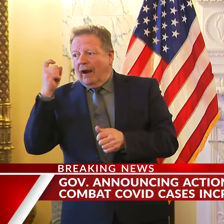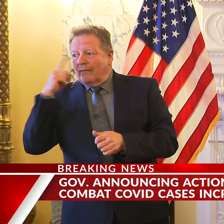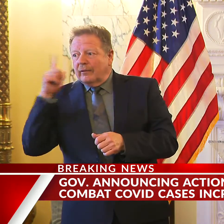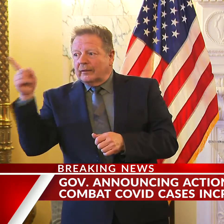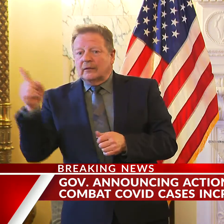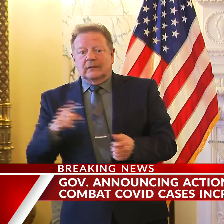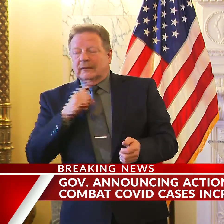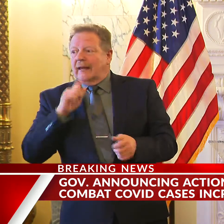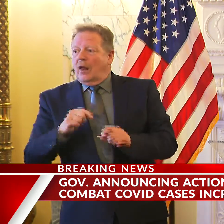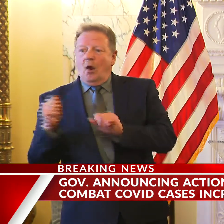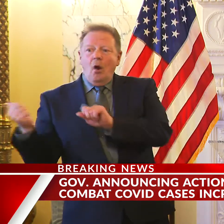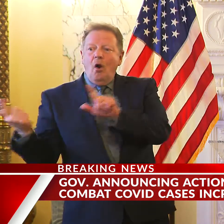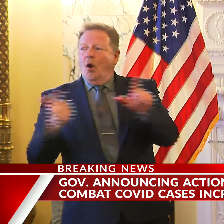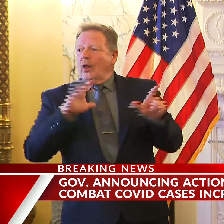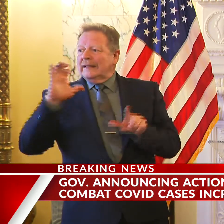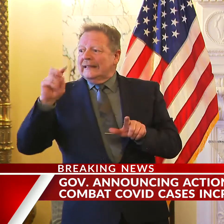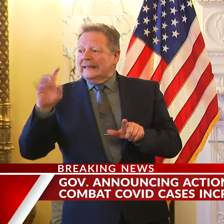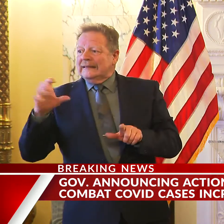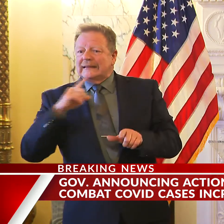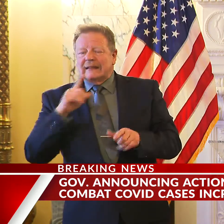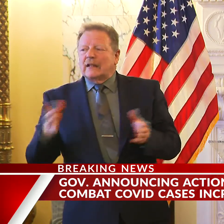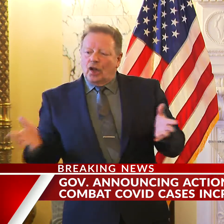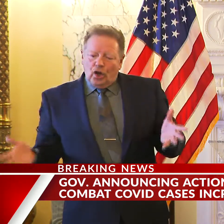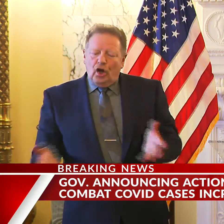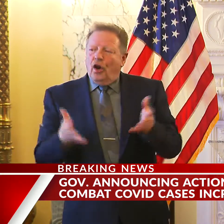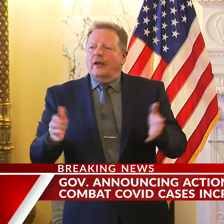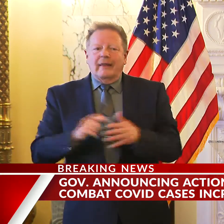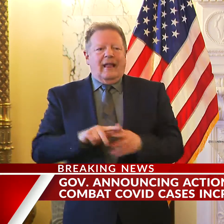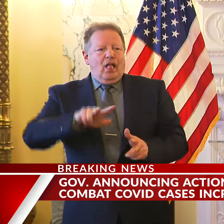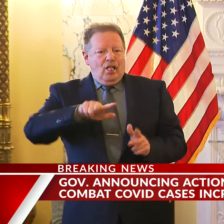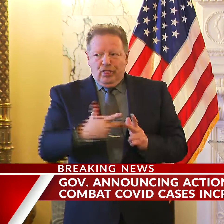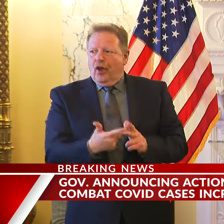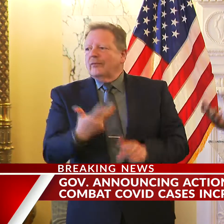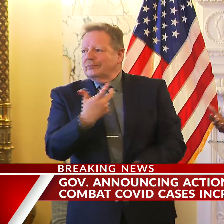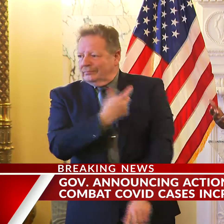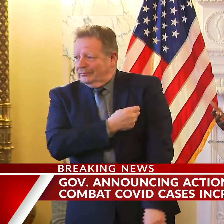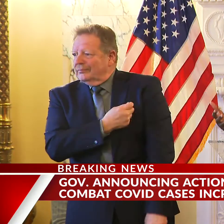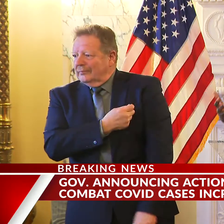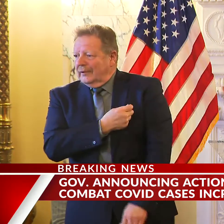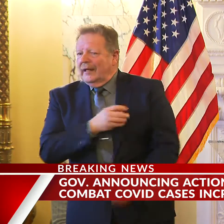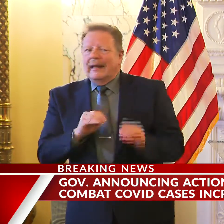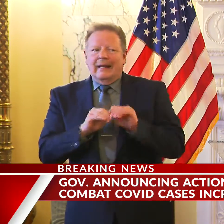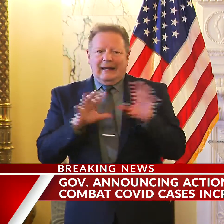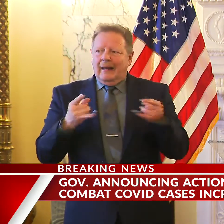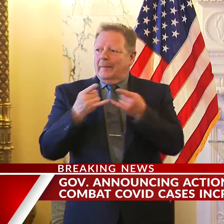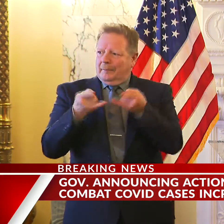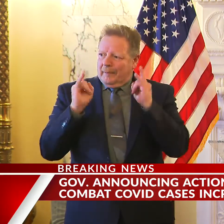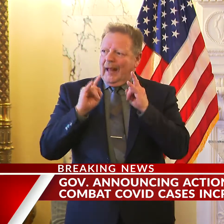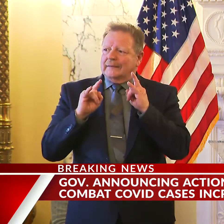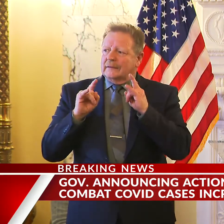THE COUNTRY'S GOING NEED TO CENTERS FOR DISEASE CONTROL